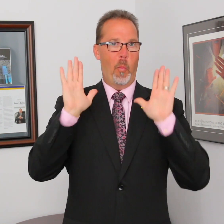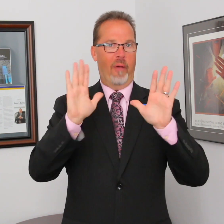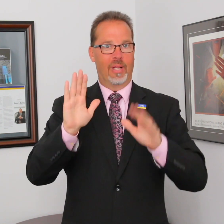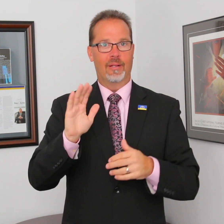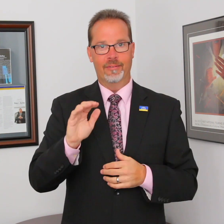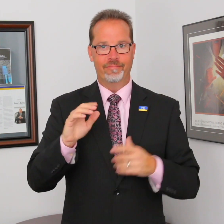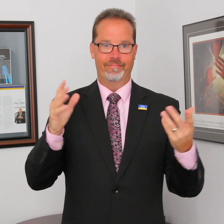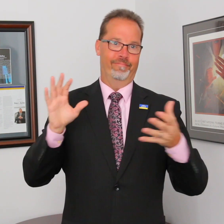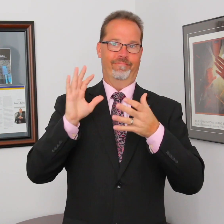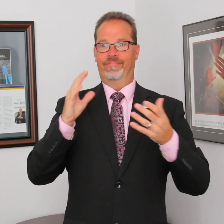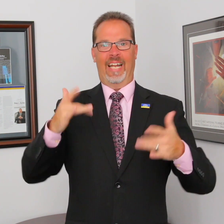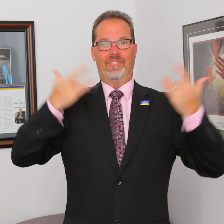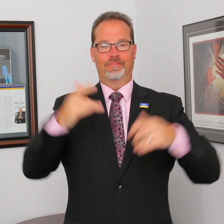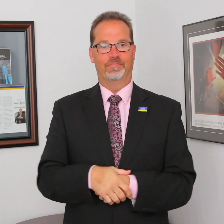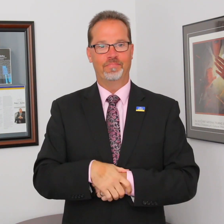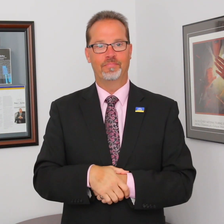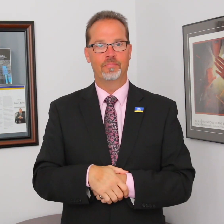parade through the school and it was a wonderful